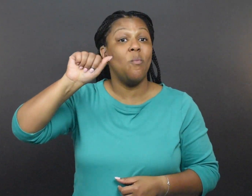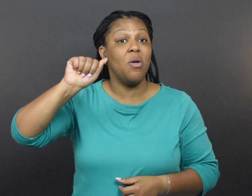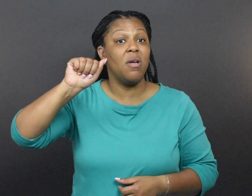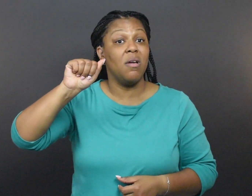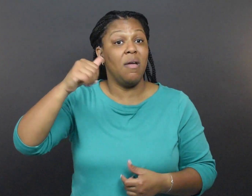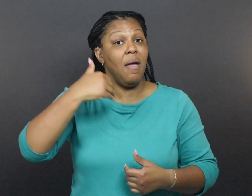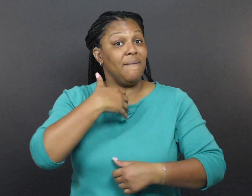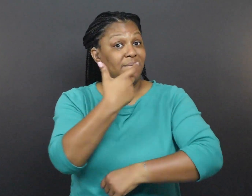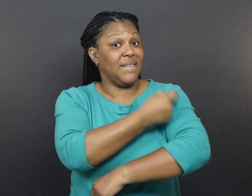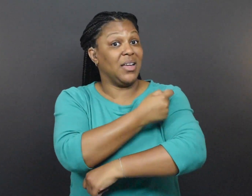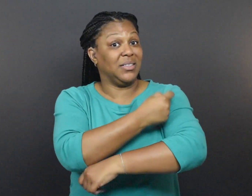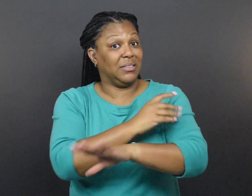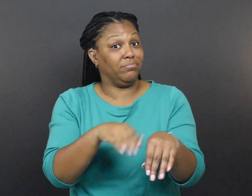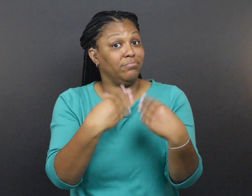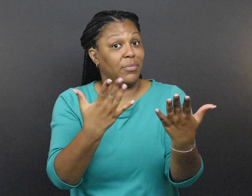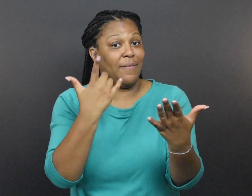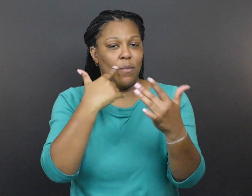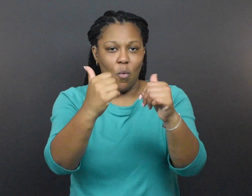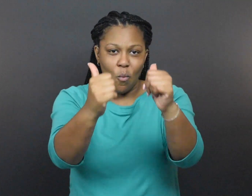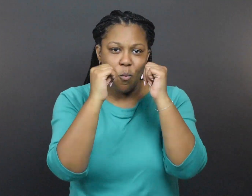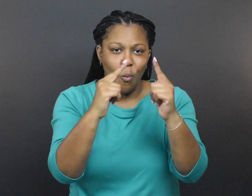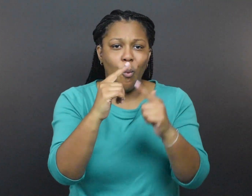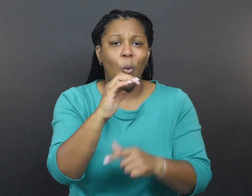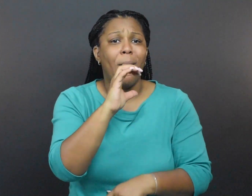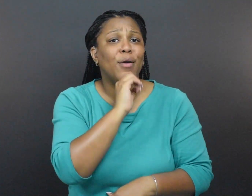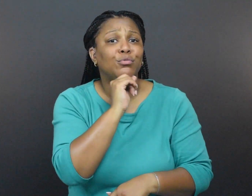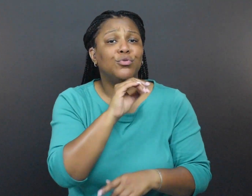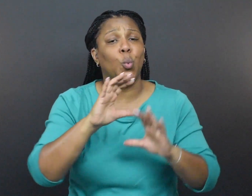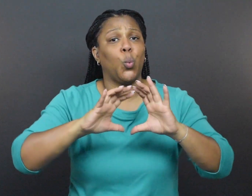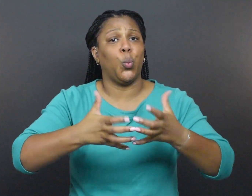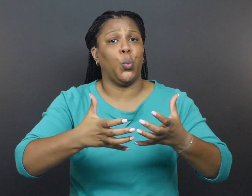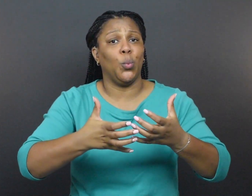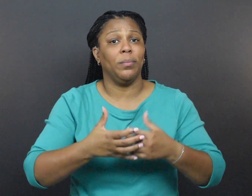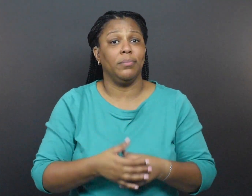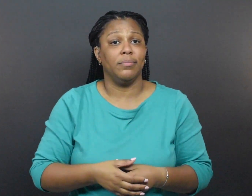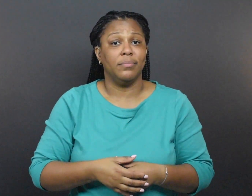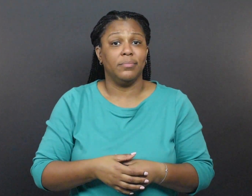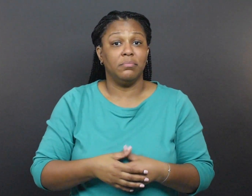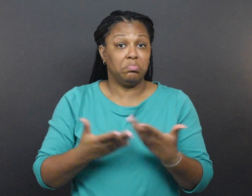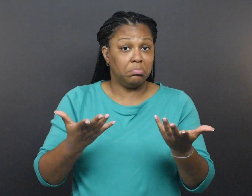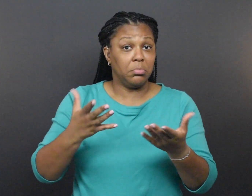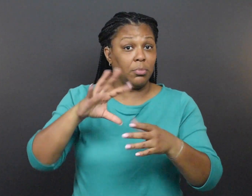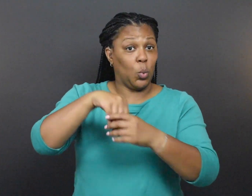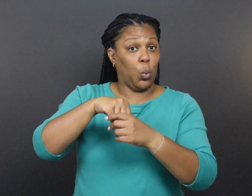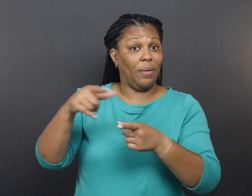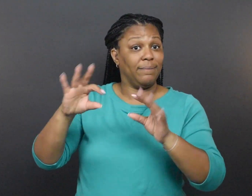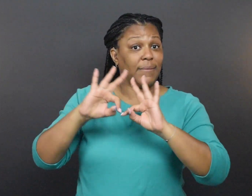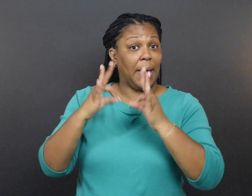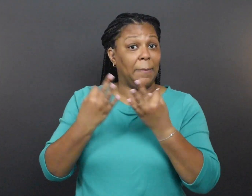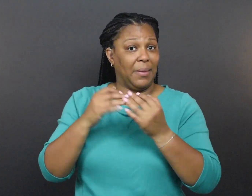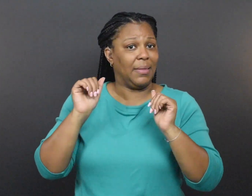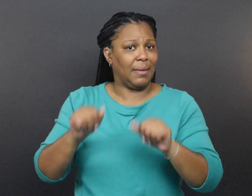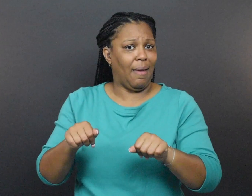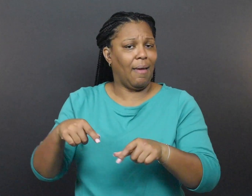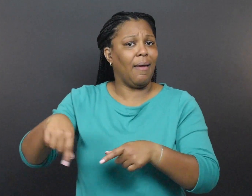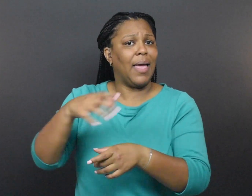MOA can vaccinate all age groups, and families can all get vaccinated at once. o